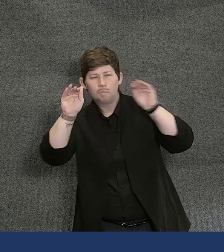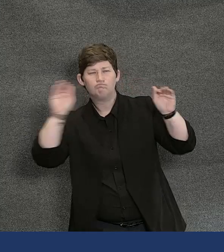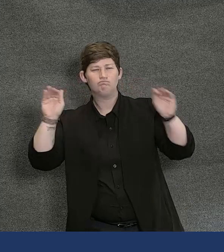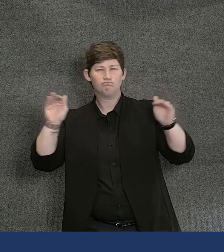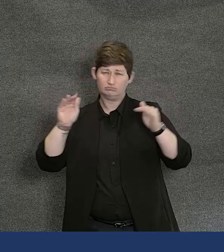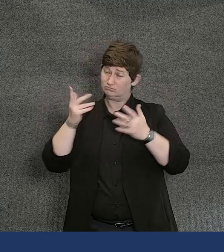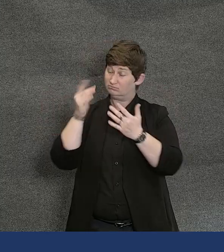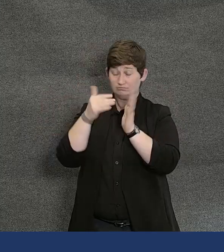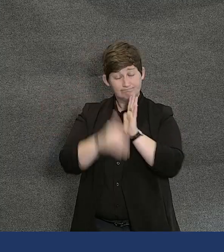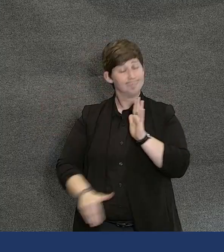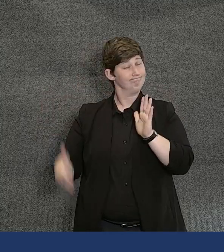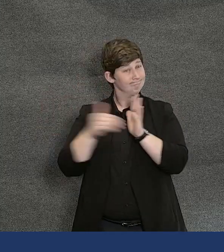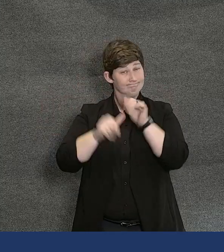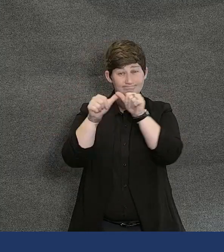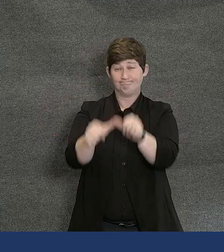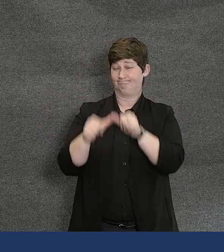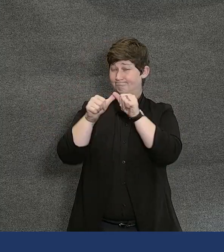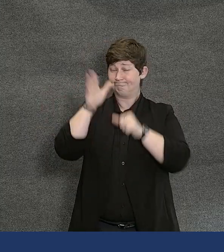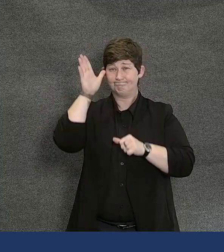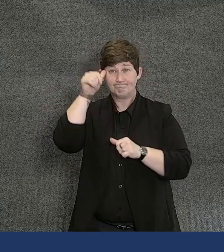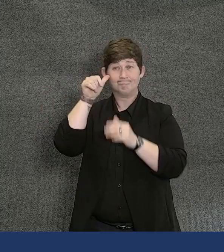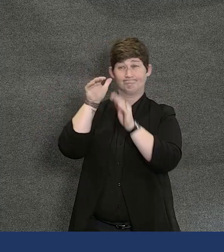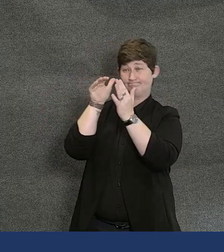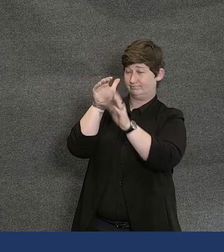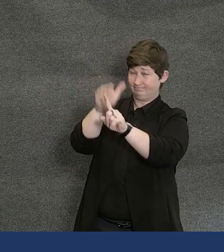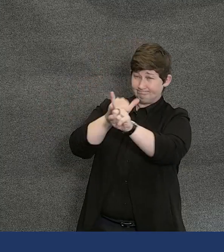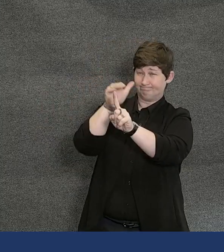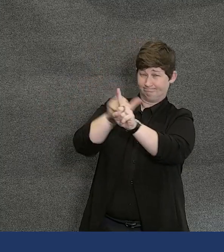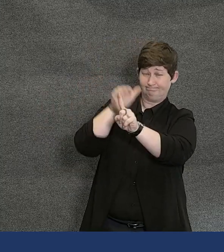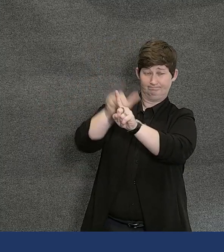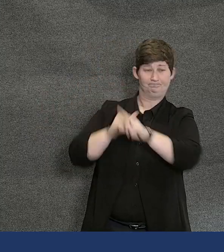So I thought that was great that he said that.